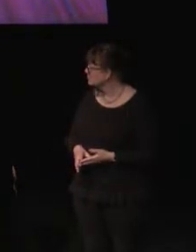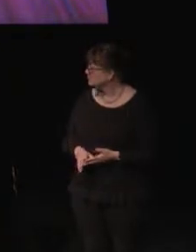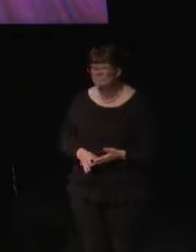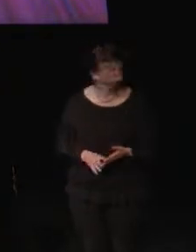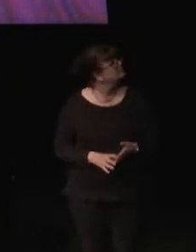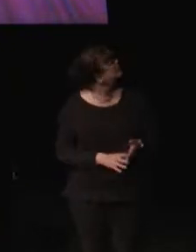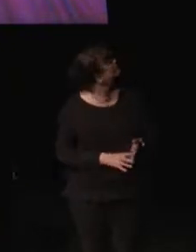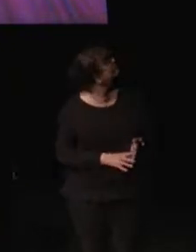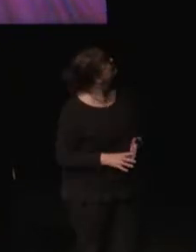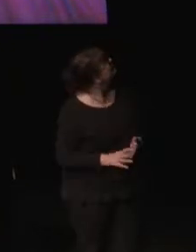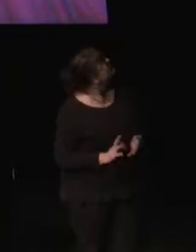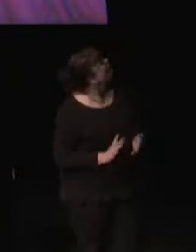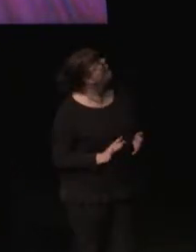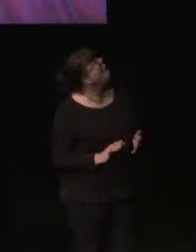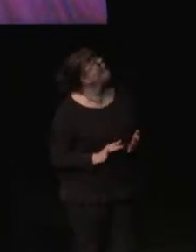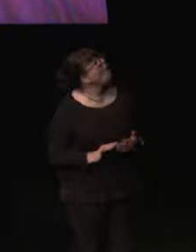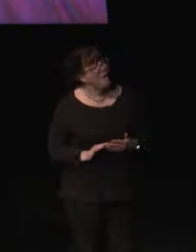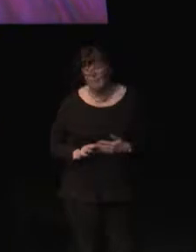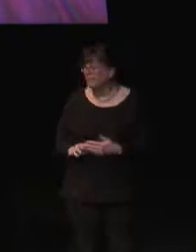OK, there we go. We're making progress.